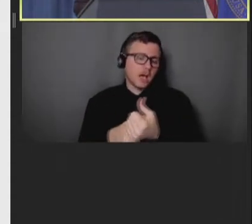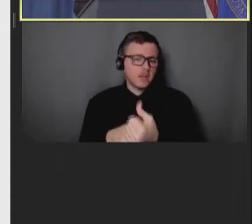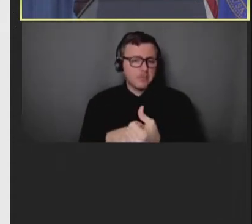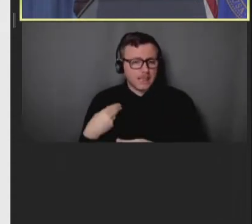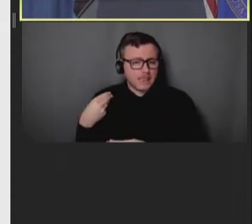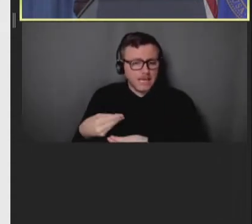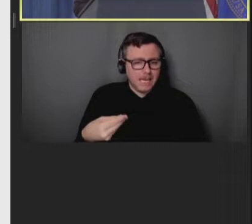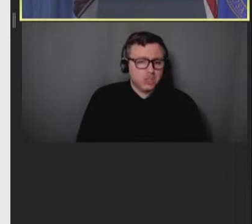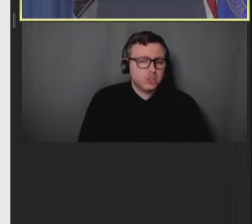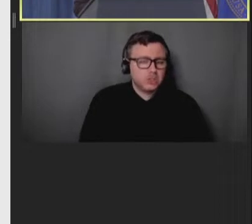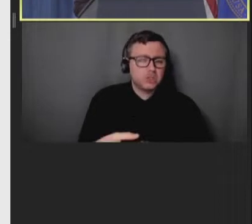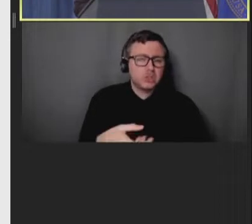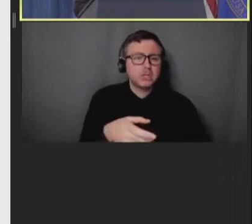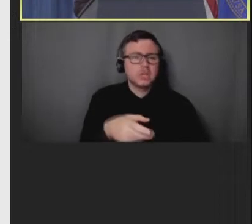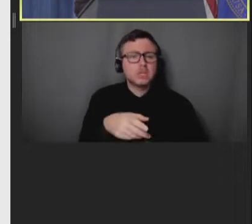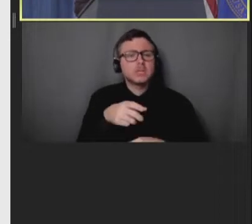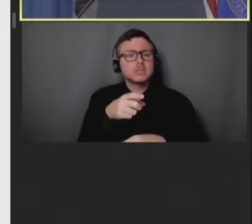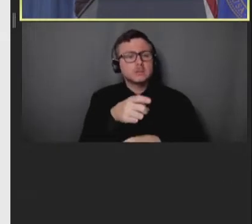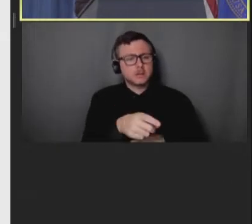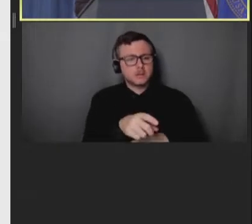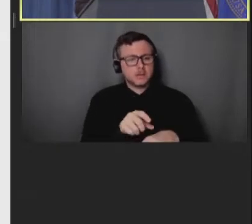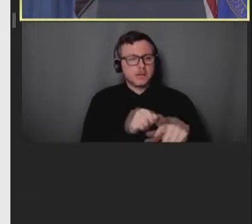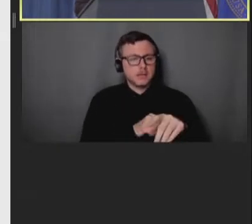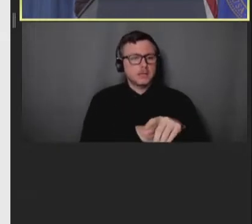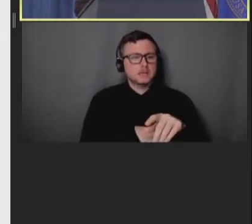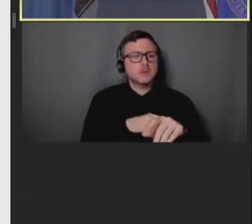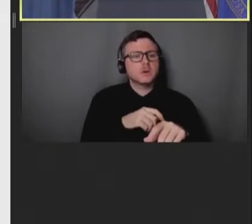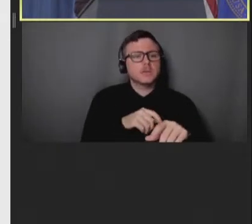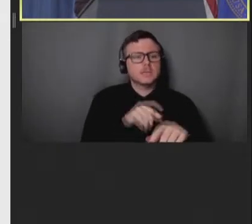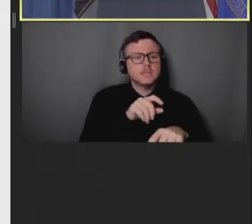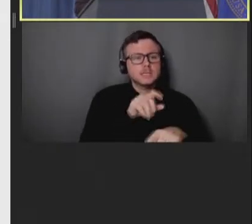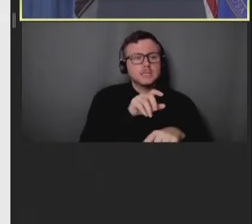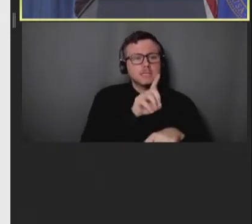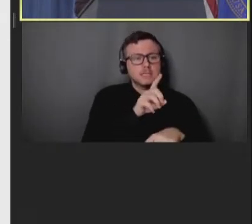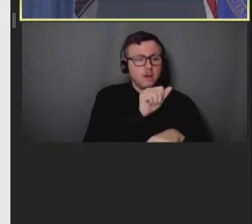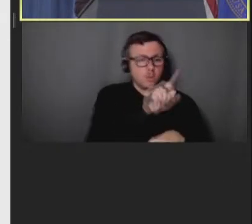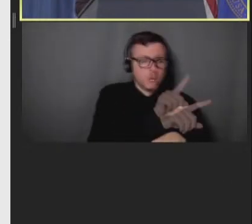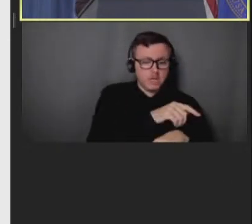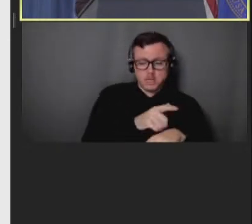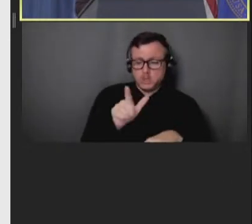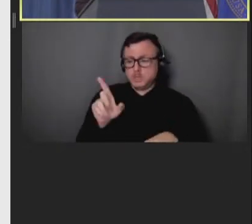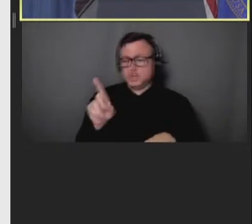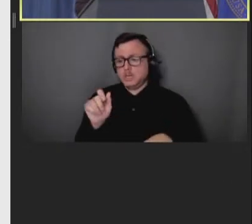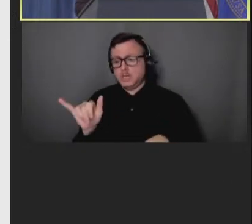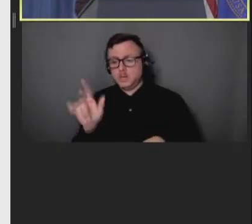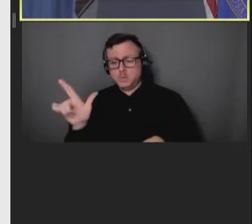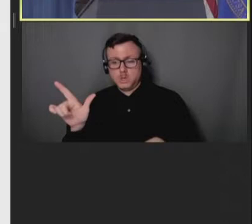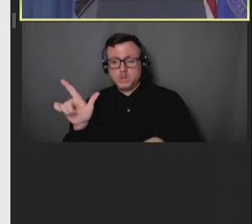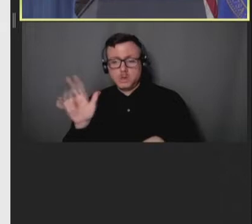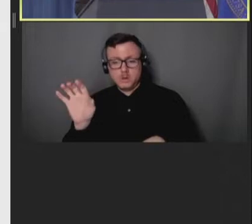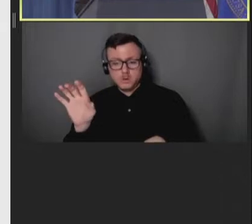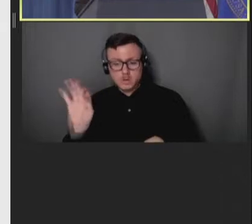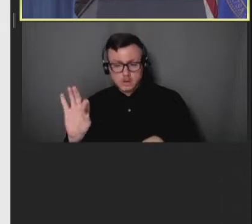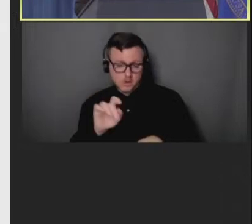so day one on the left and day 29 on the right. In blue, you see a really robust response to D614G.